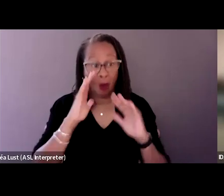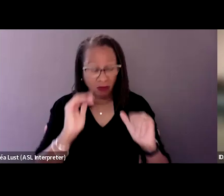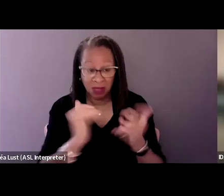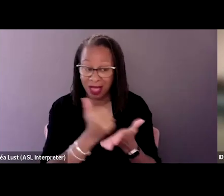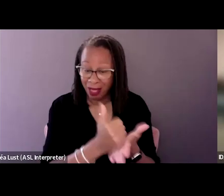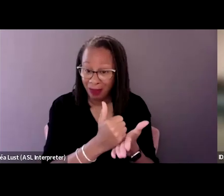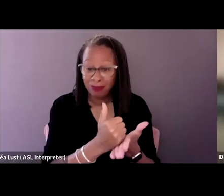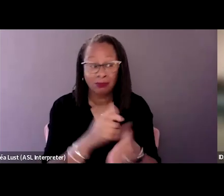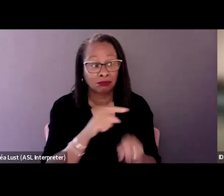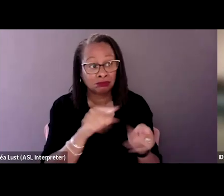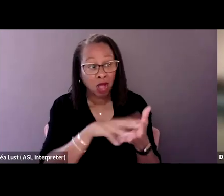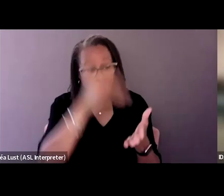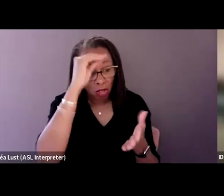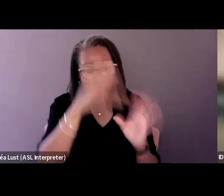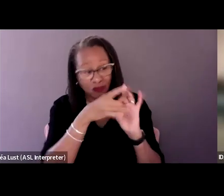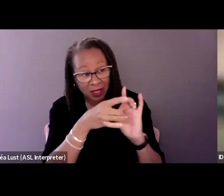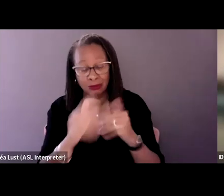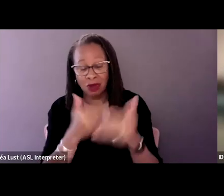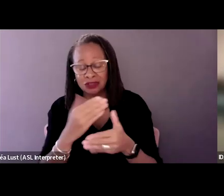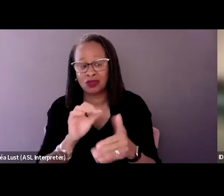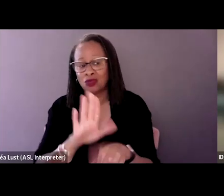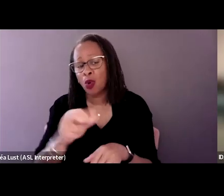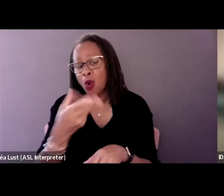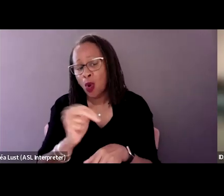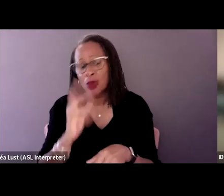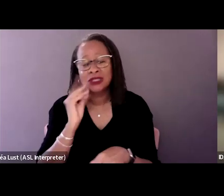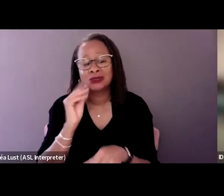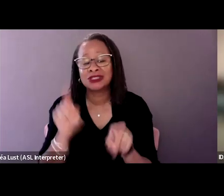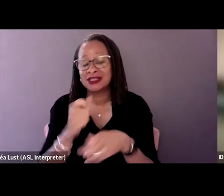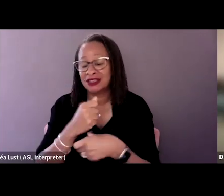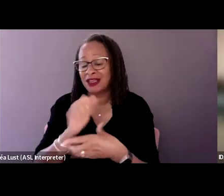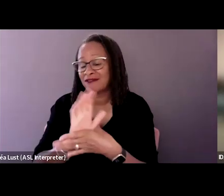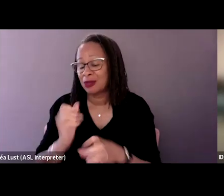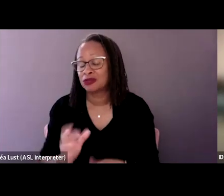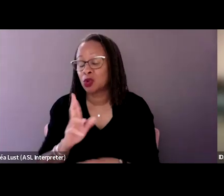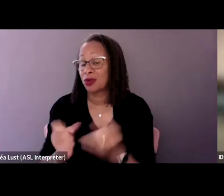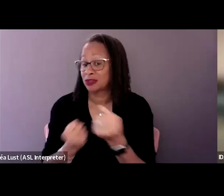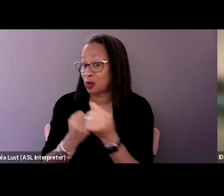and process through your own experiences as filmmakers or supporters of makers.